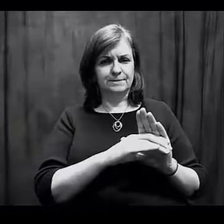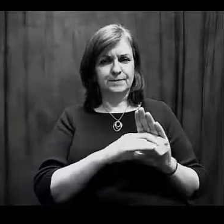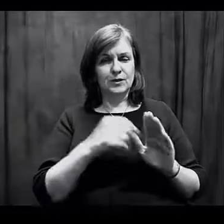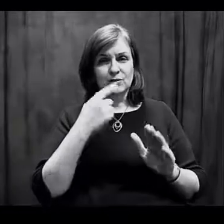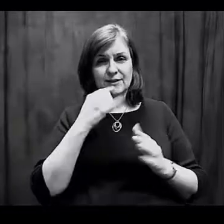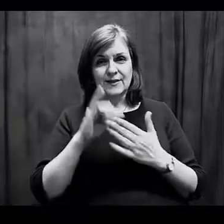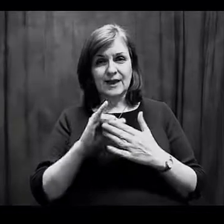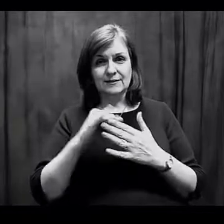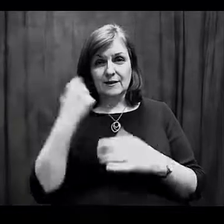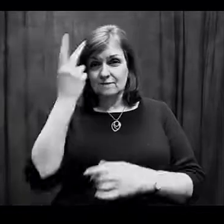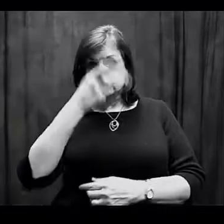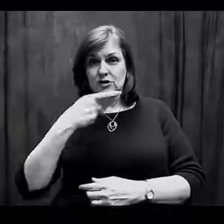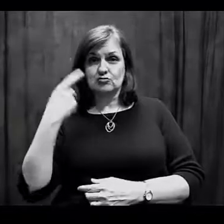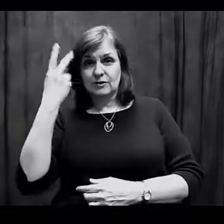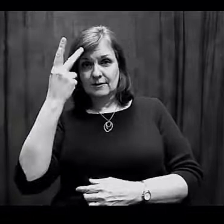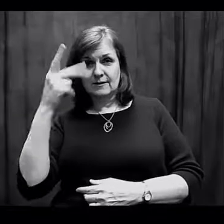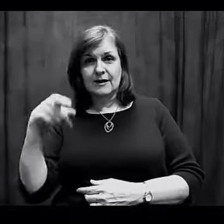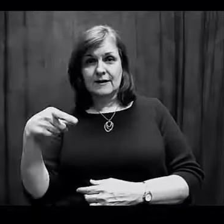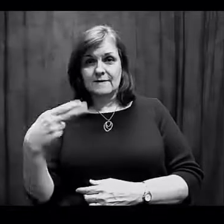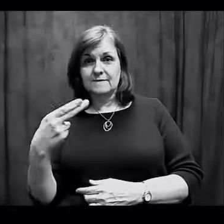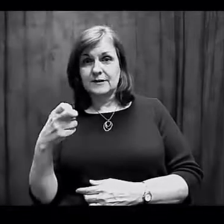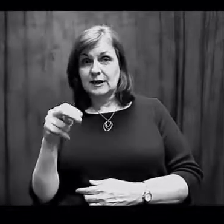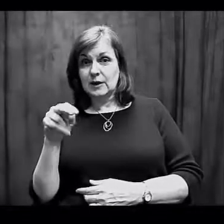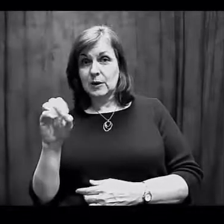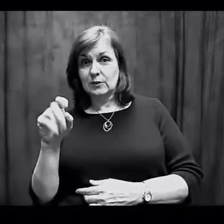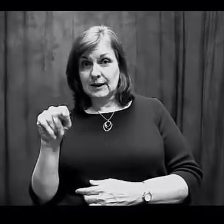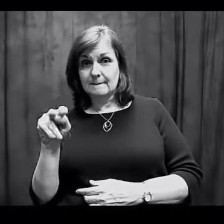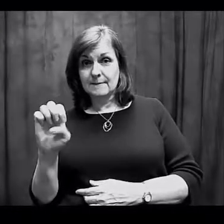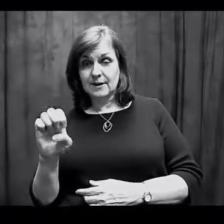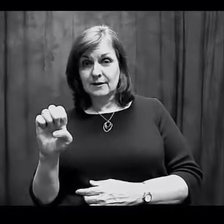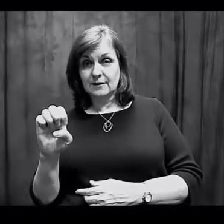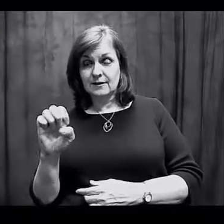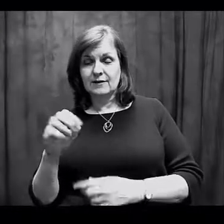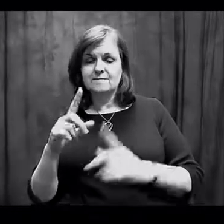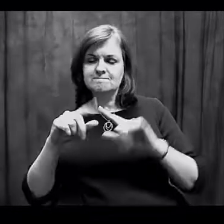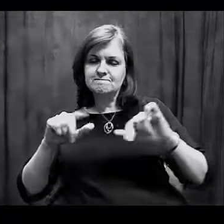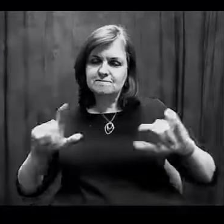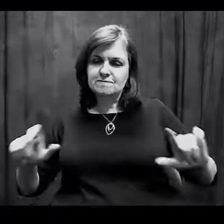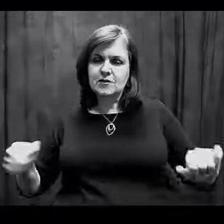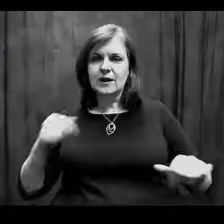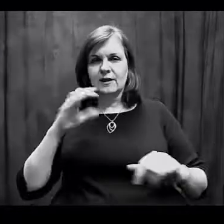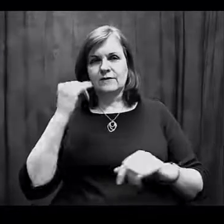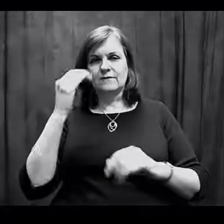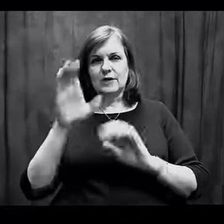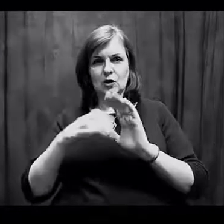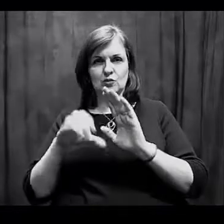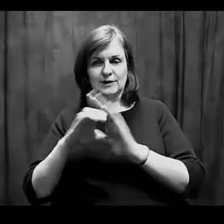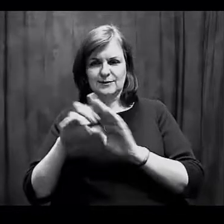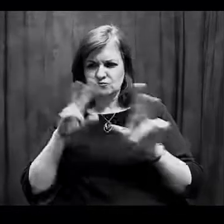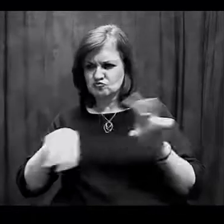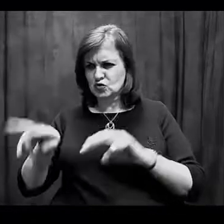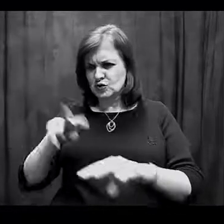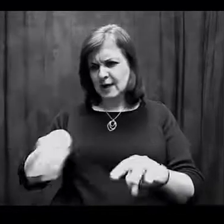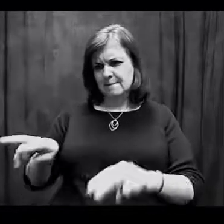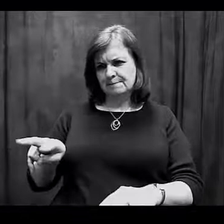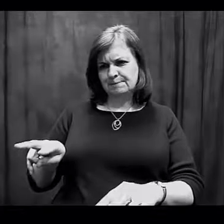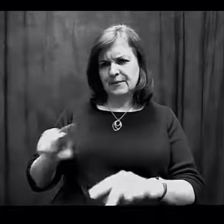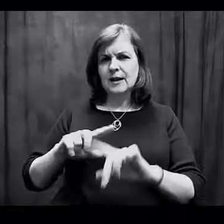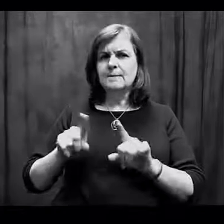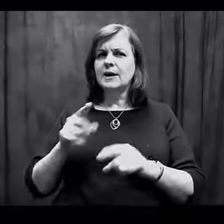or we said this was phenotype huge variety of characteristics